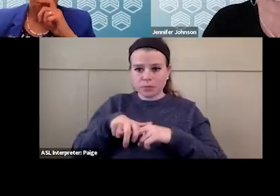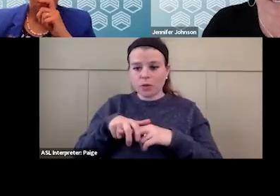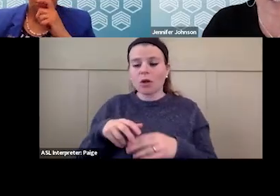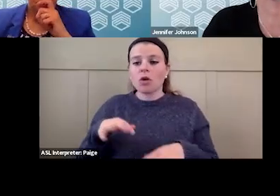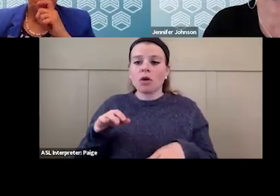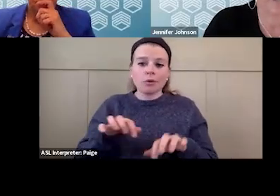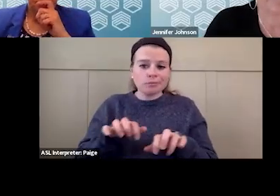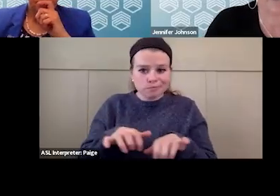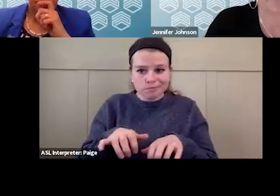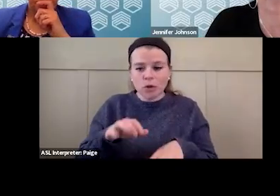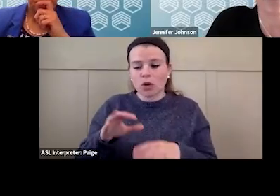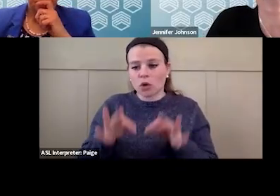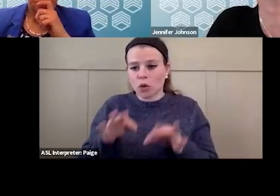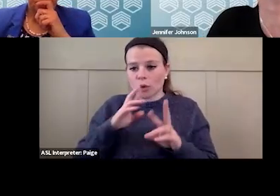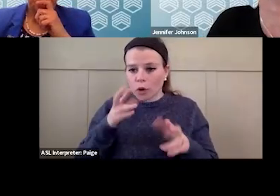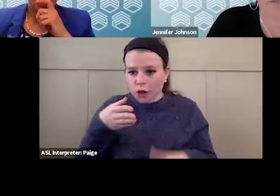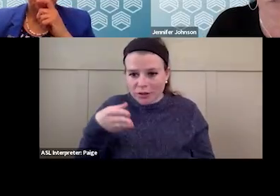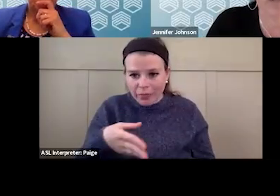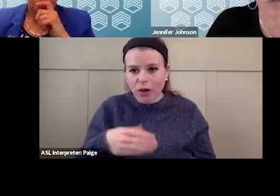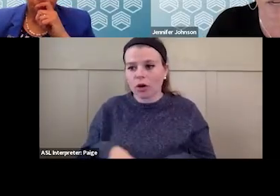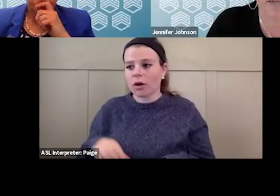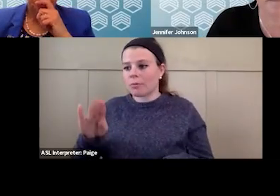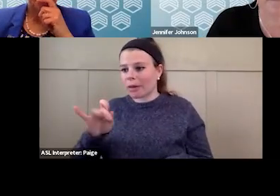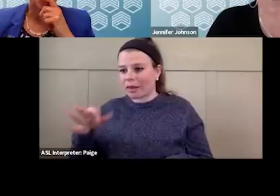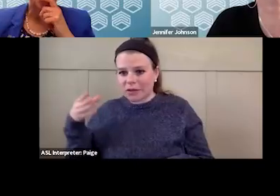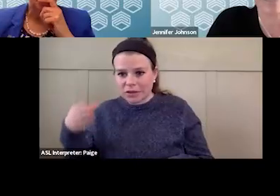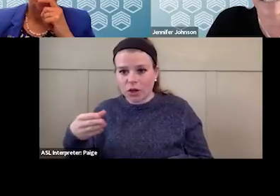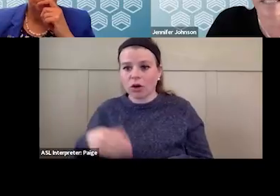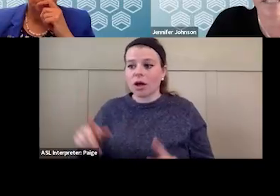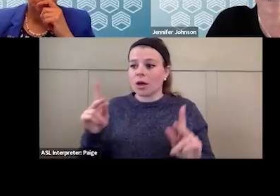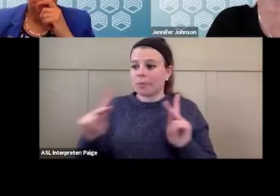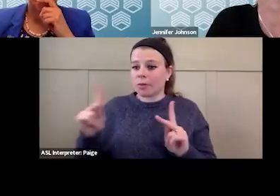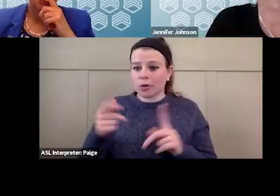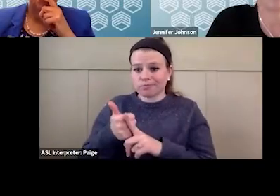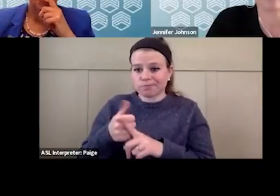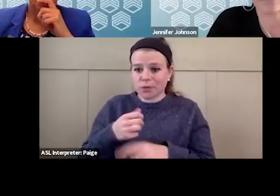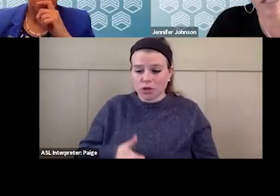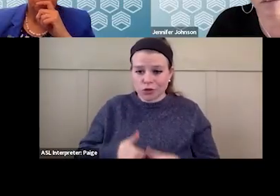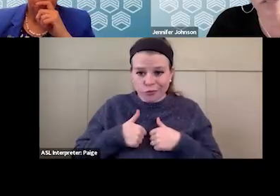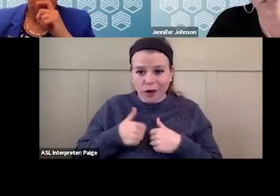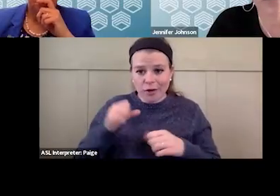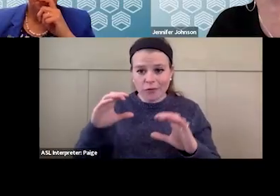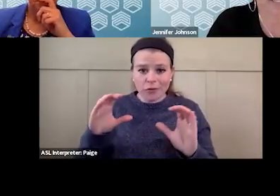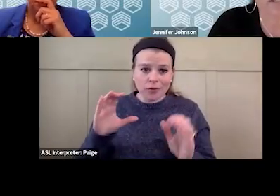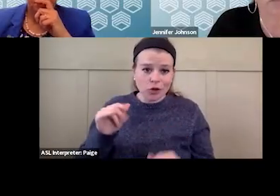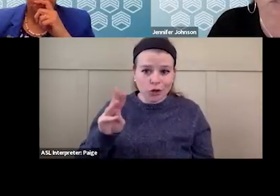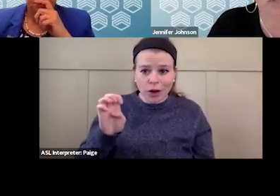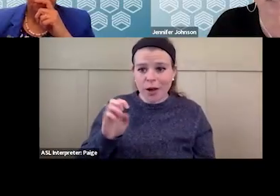is there, but there are also survivors of crime, there are witnesses, there may be police officers, experts.